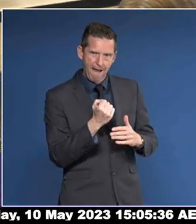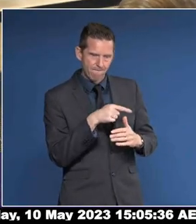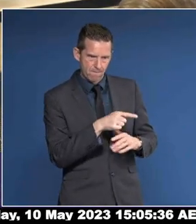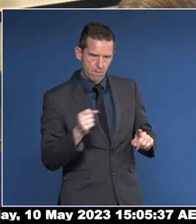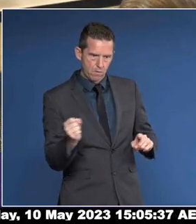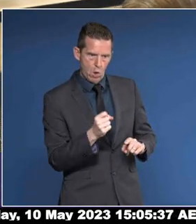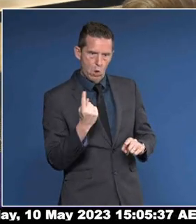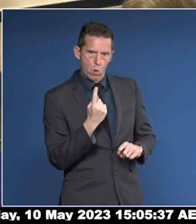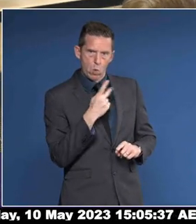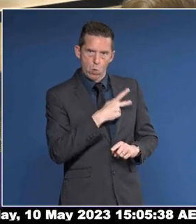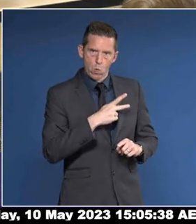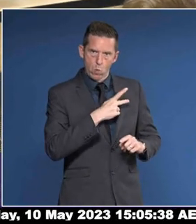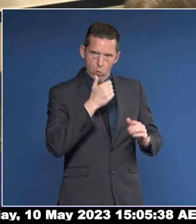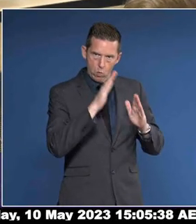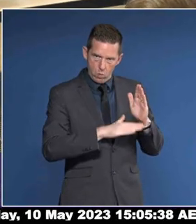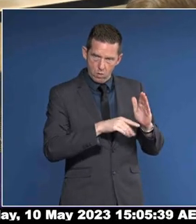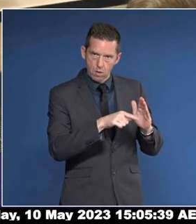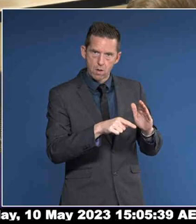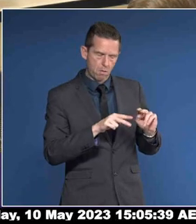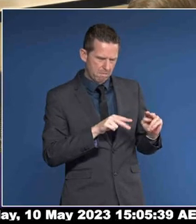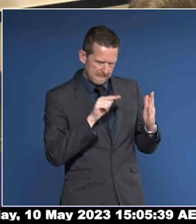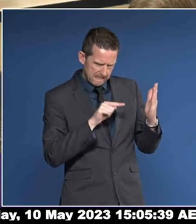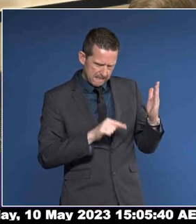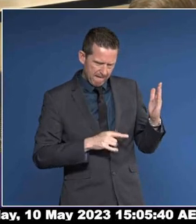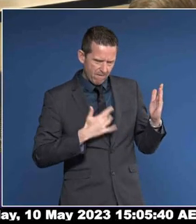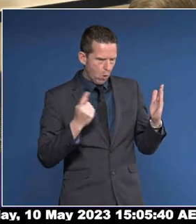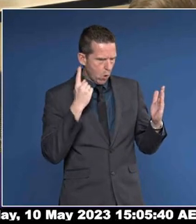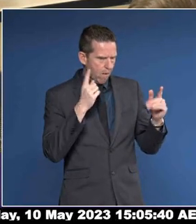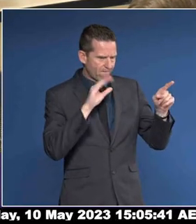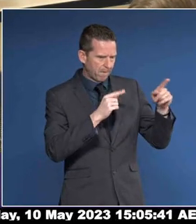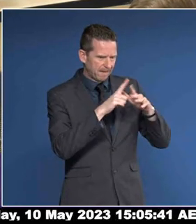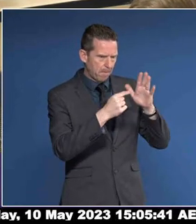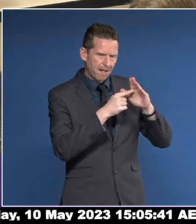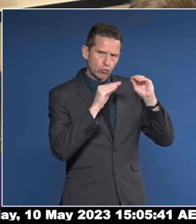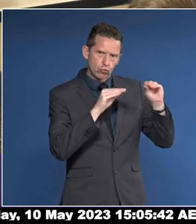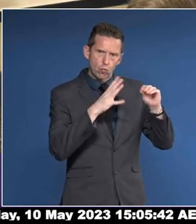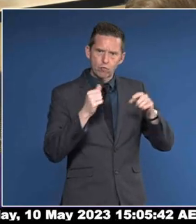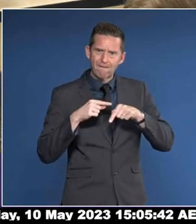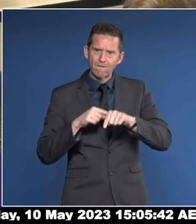follow-up on the concern expressed by the Department of Education; correct? That's a reasonable conclusion.